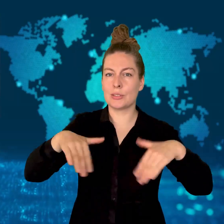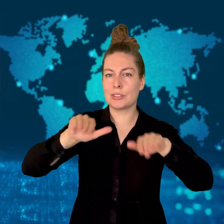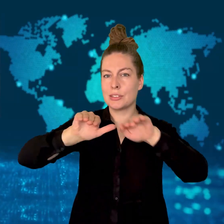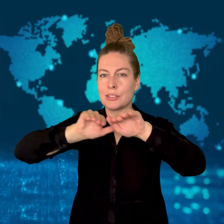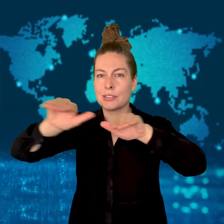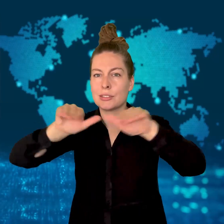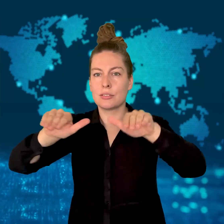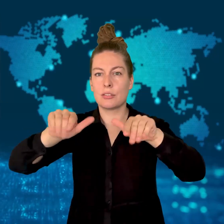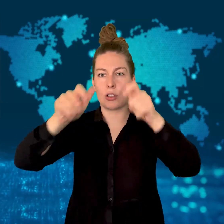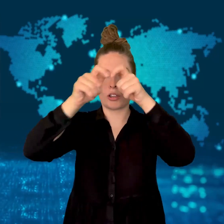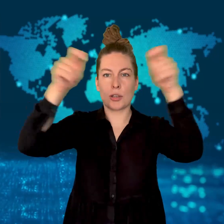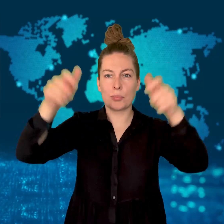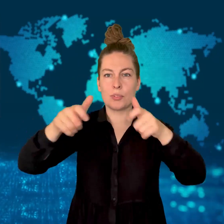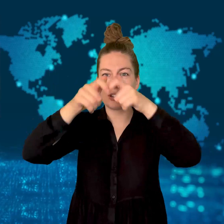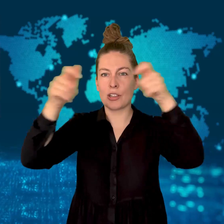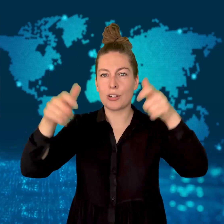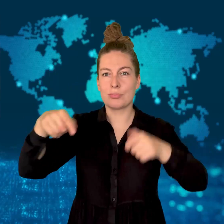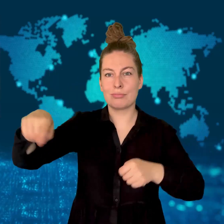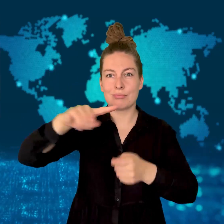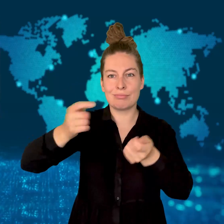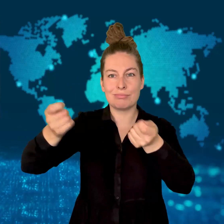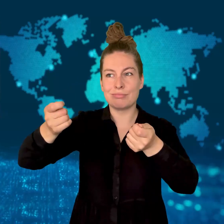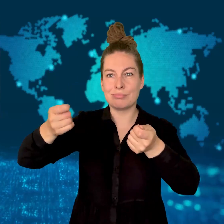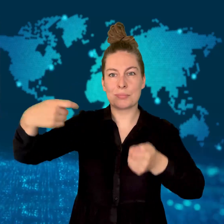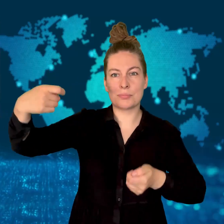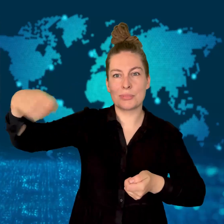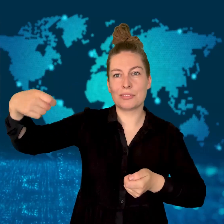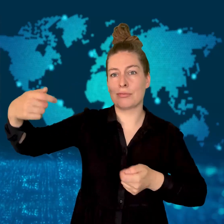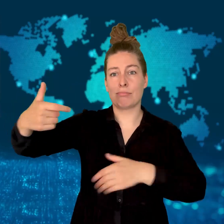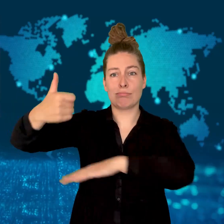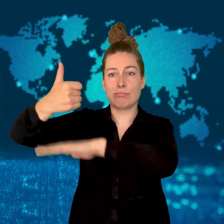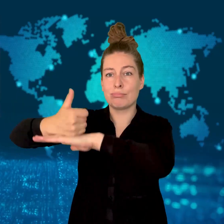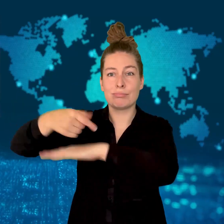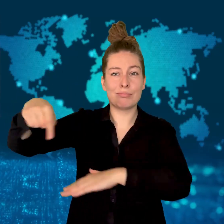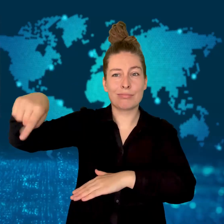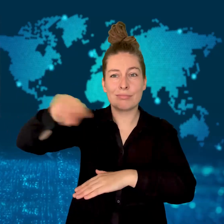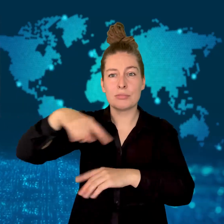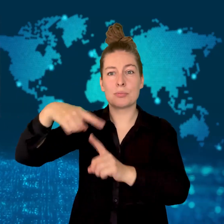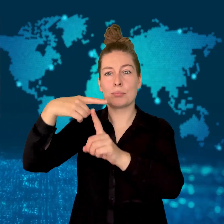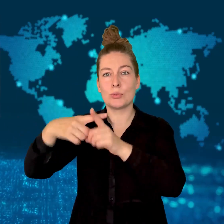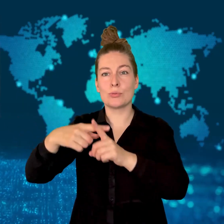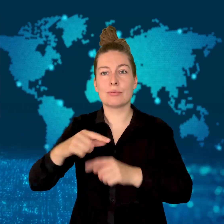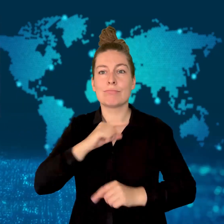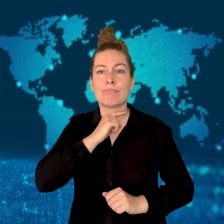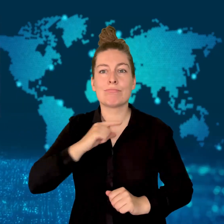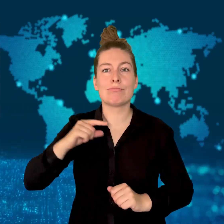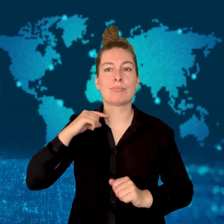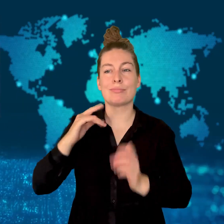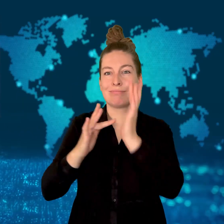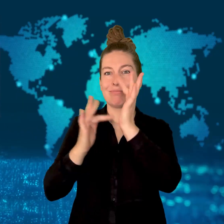organized business owners and church leaders to ban the festival.